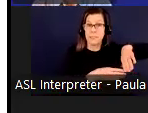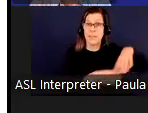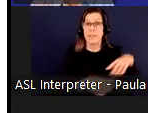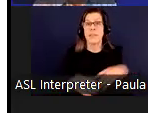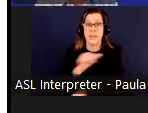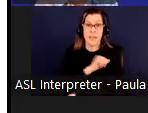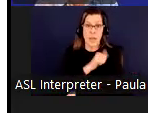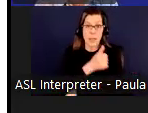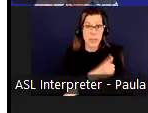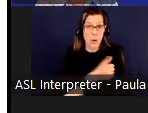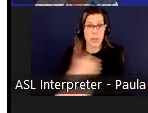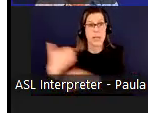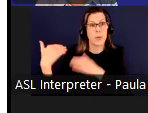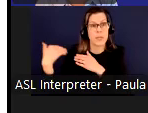responsibility under 10.